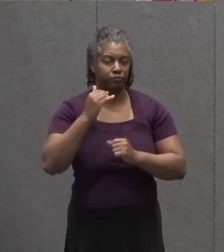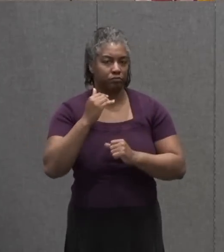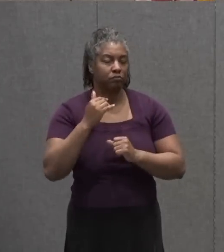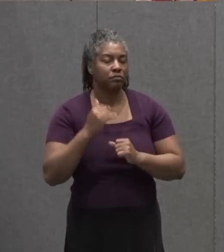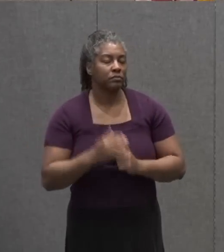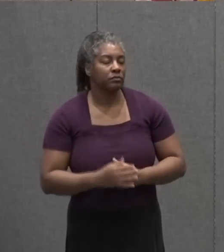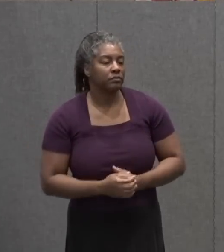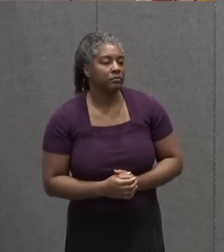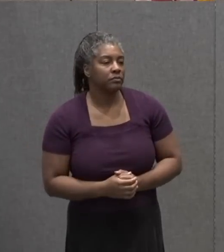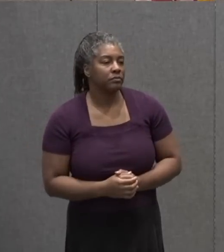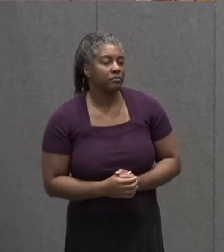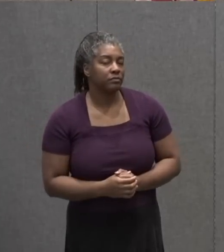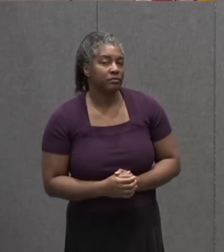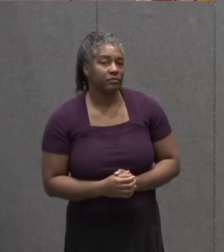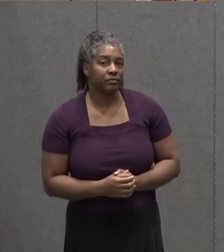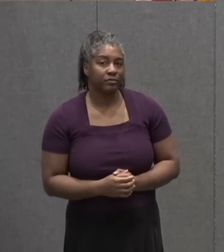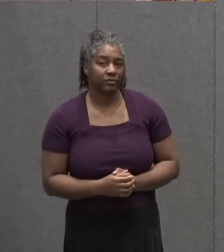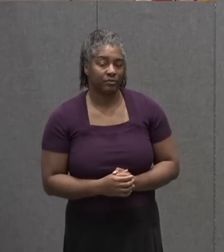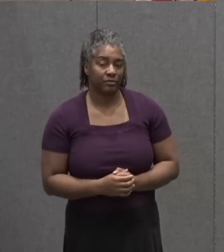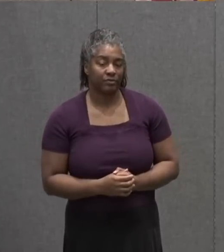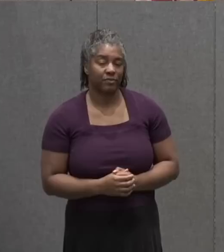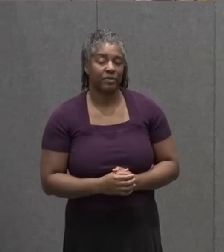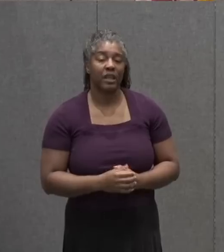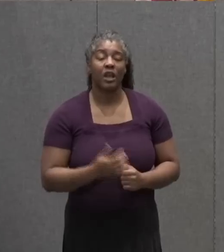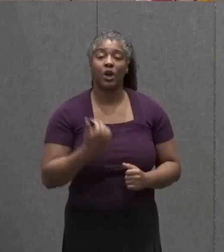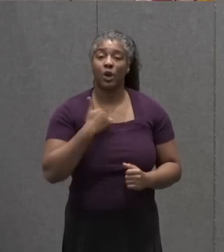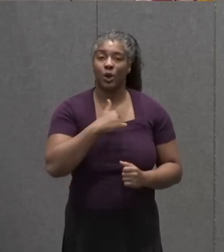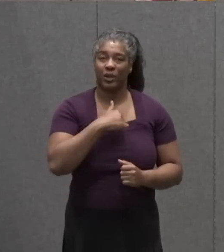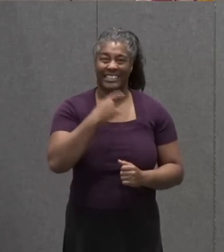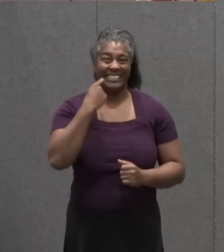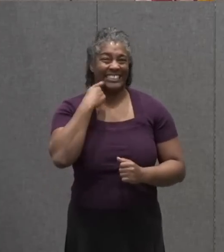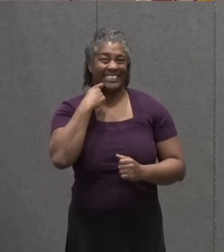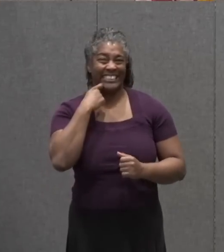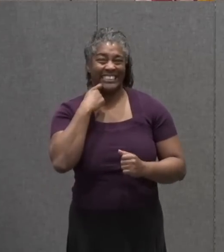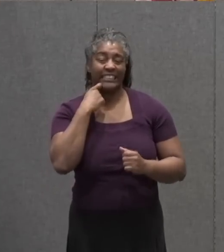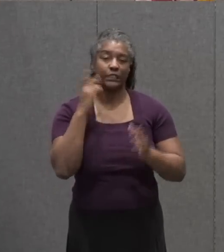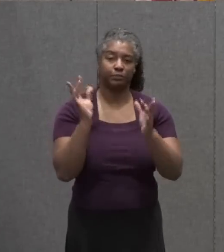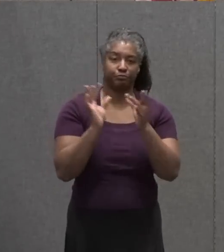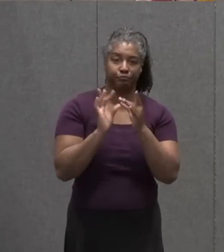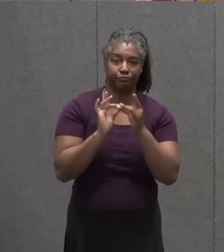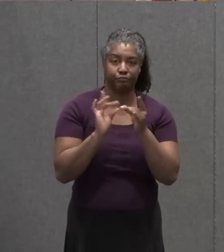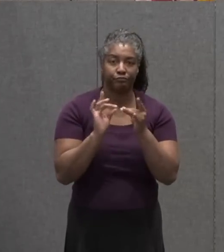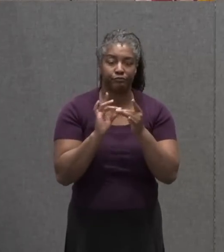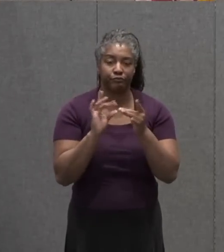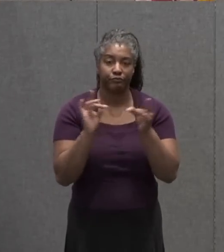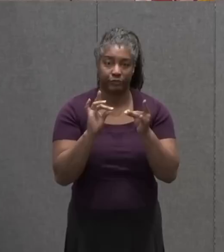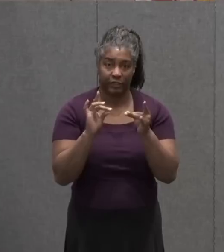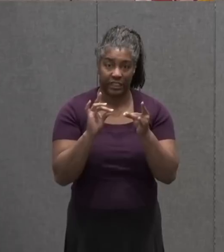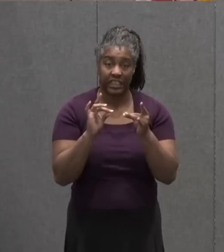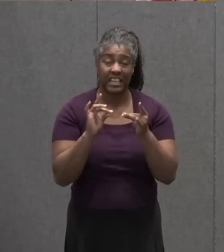We went through all sorts of different websites where you might need to stop, slow down, or go.